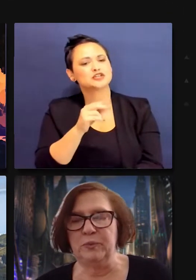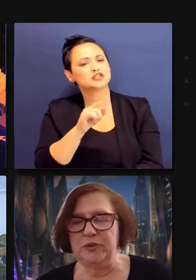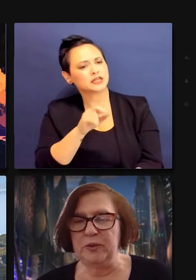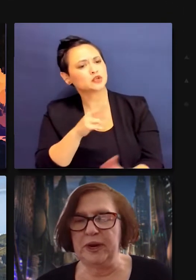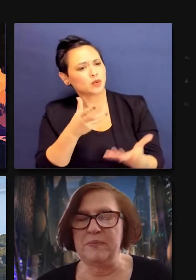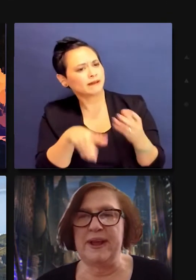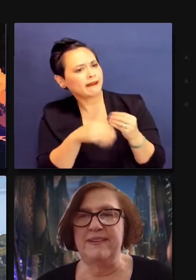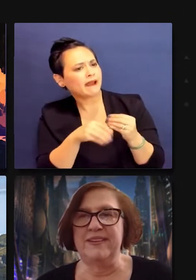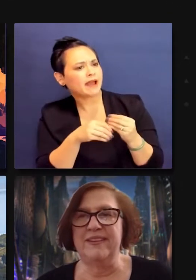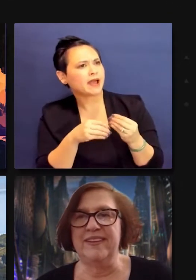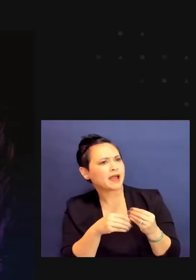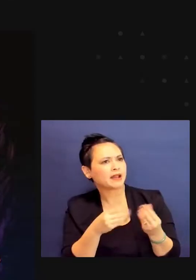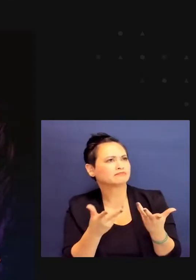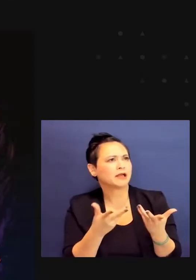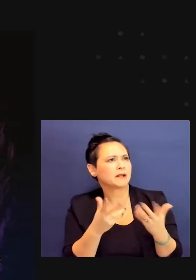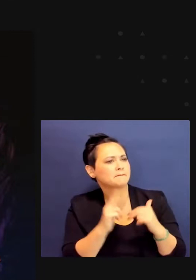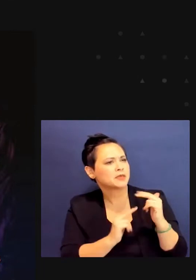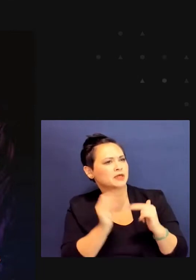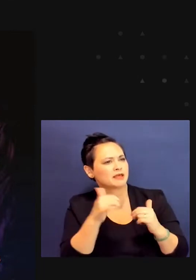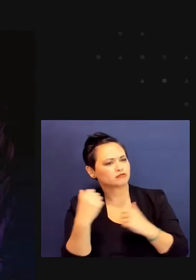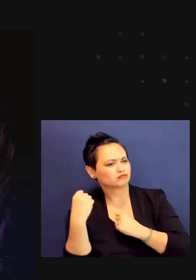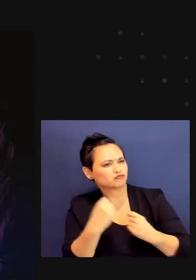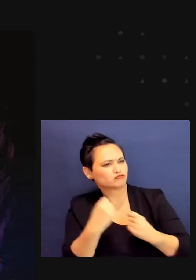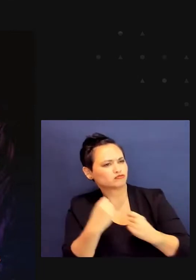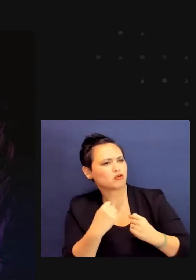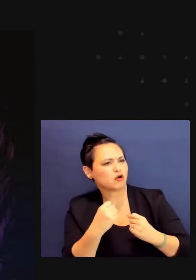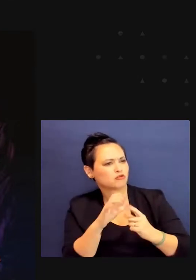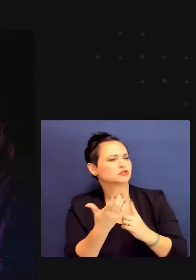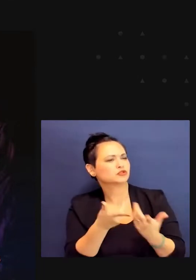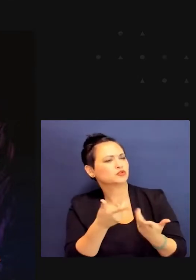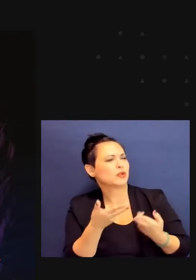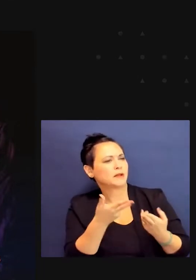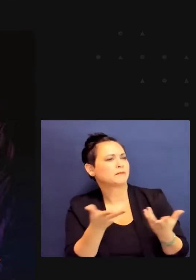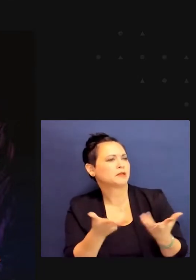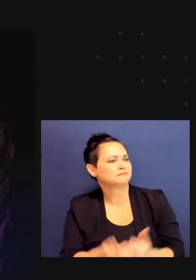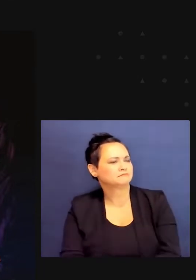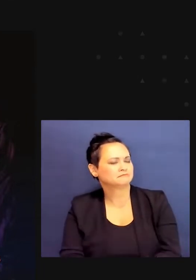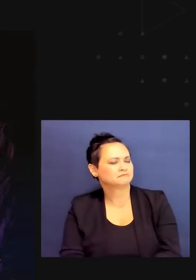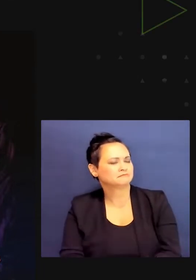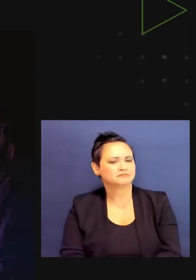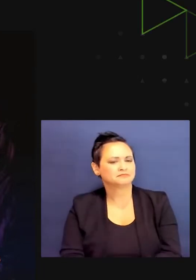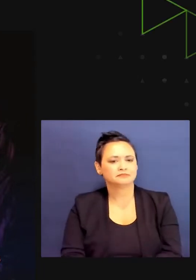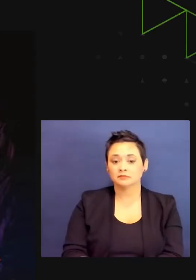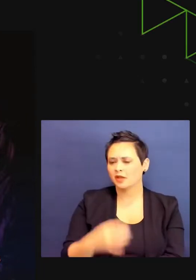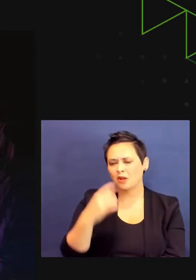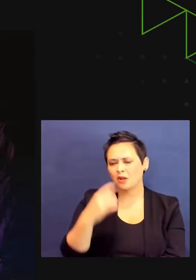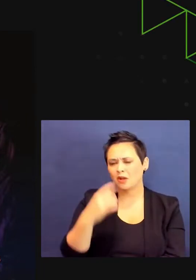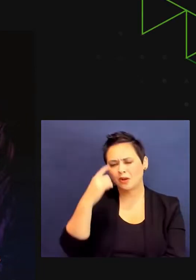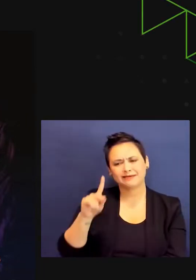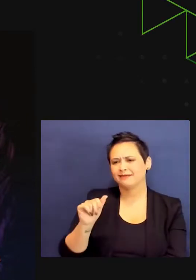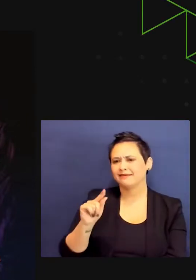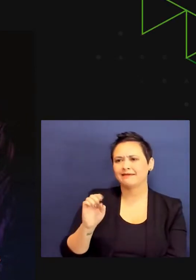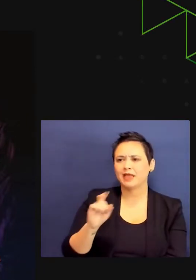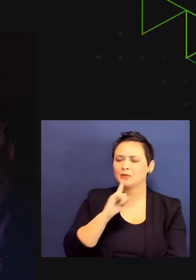What would you recommend? I mean, I think Kate hit on some super key points of just being explicit, loud and proud